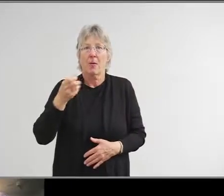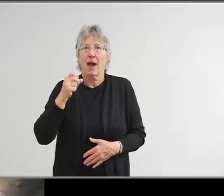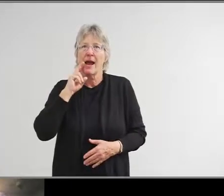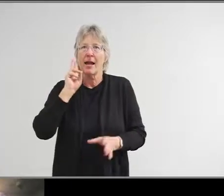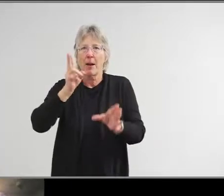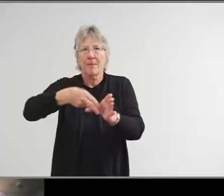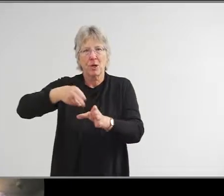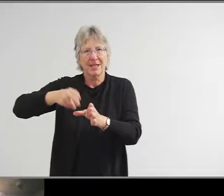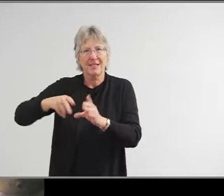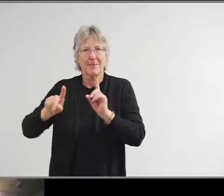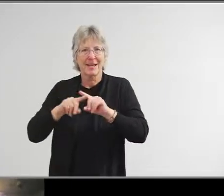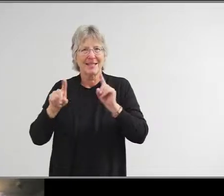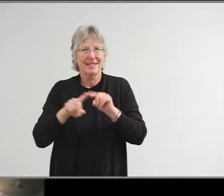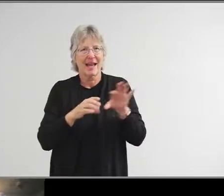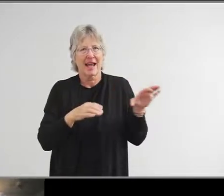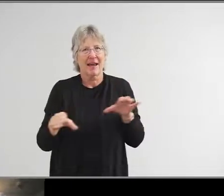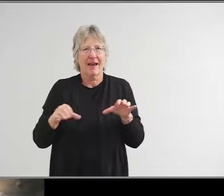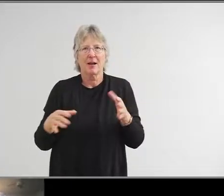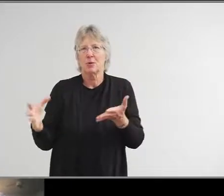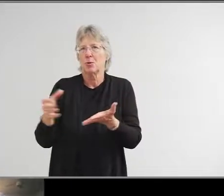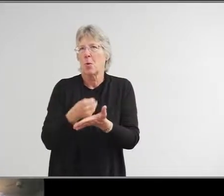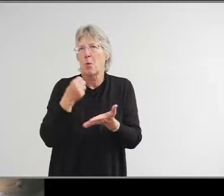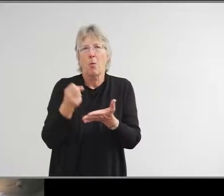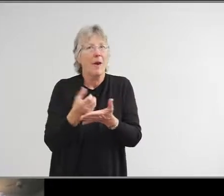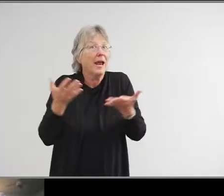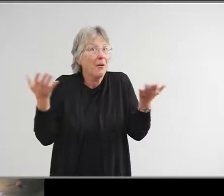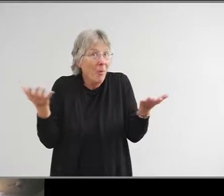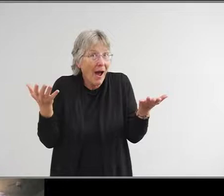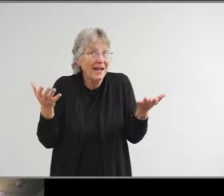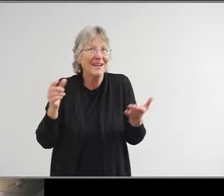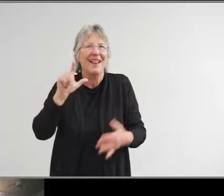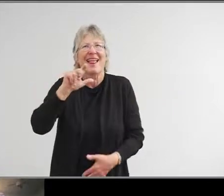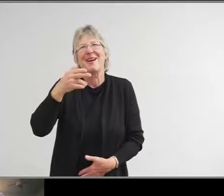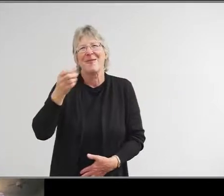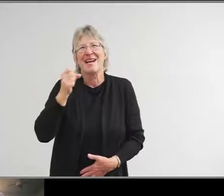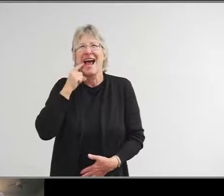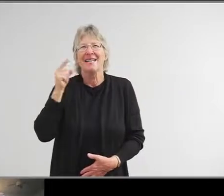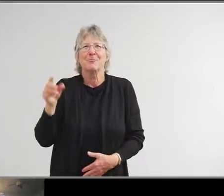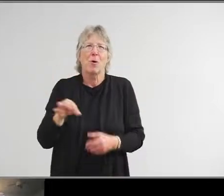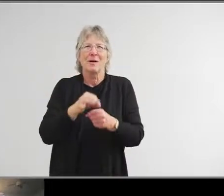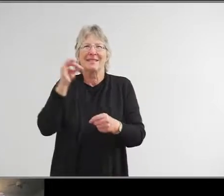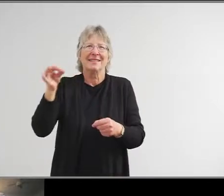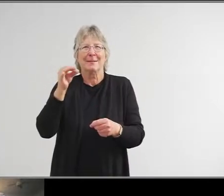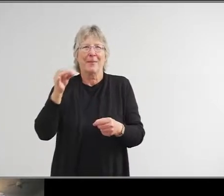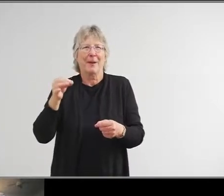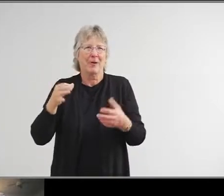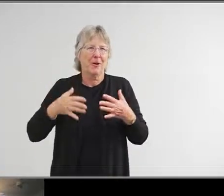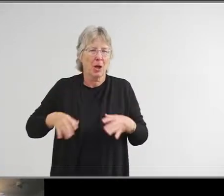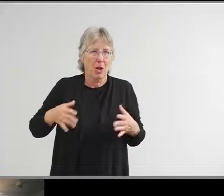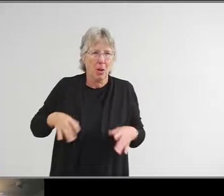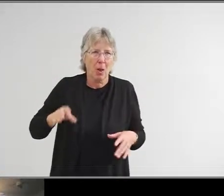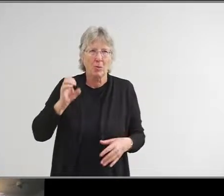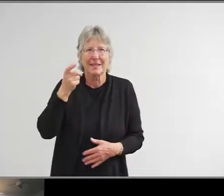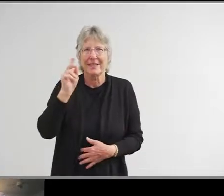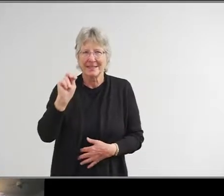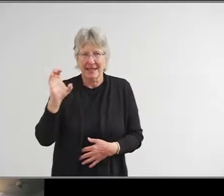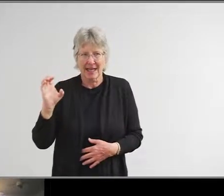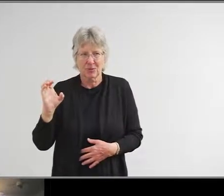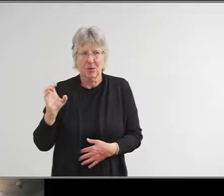in order to win Lakewood spirit gear. We're looking forward to having more virtual activities